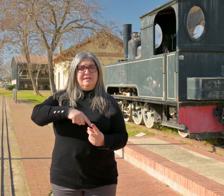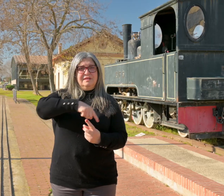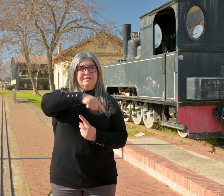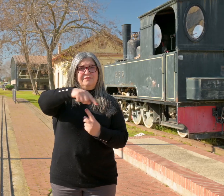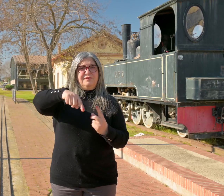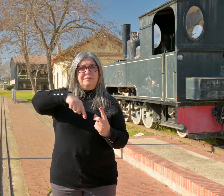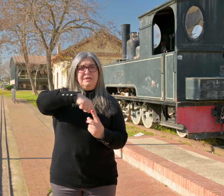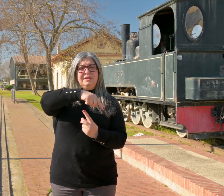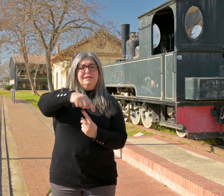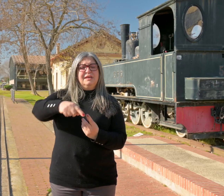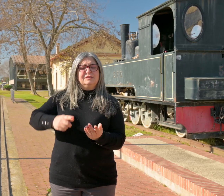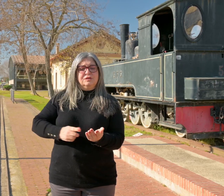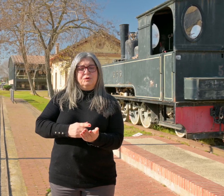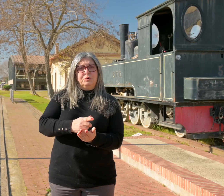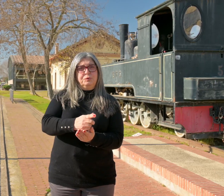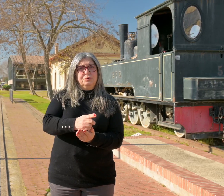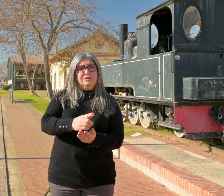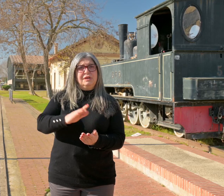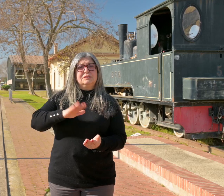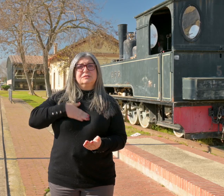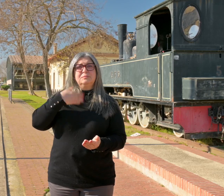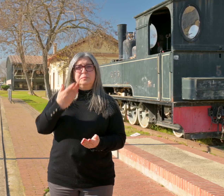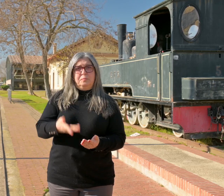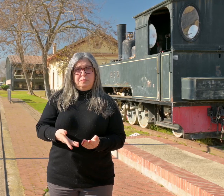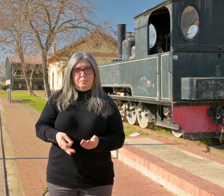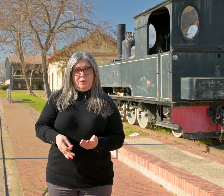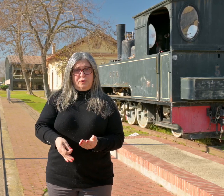Discover routes for the whole family;